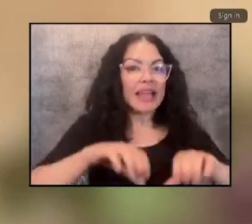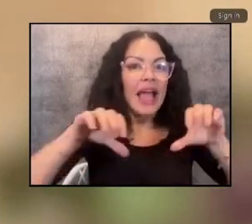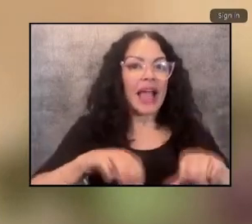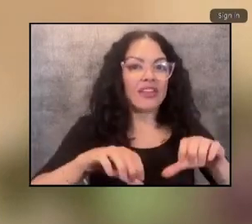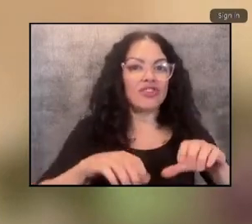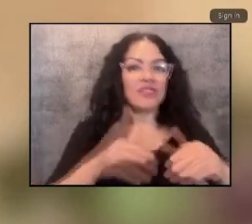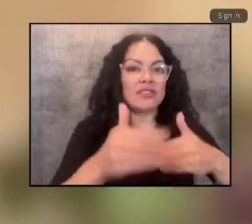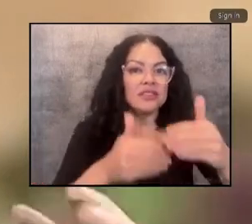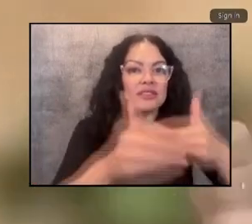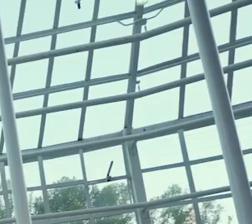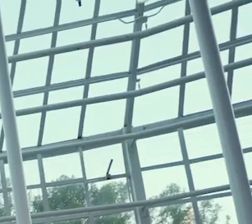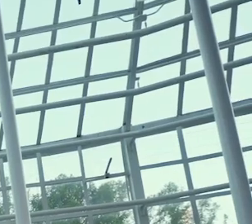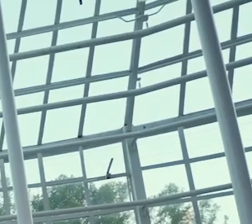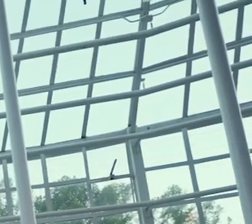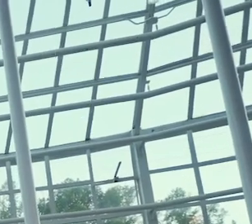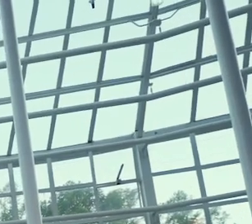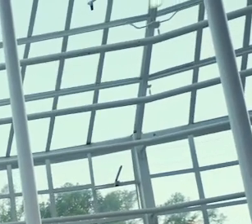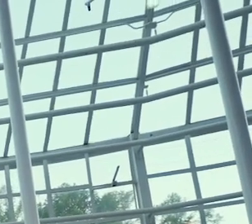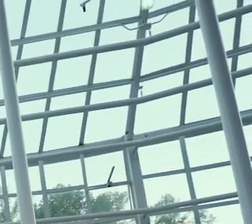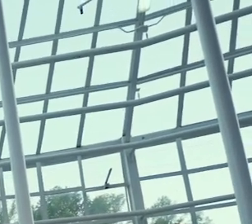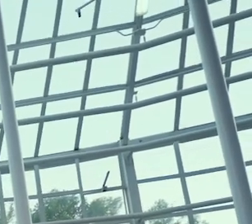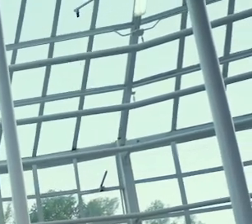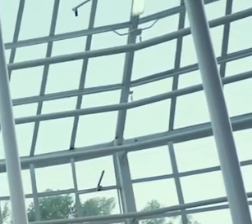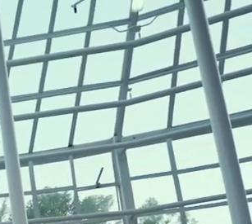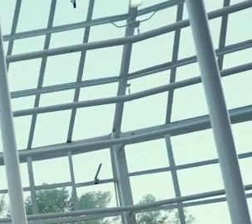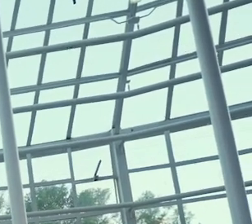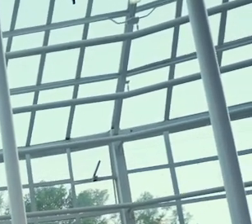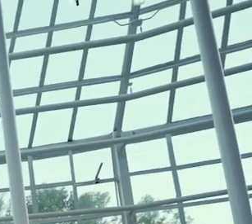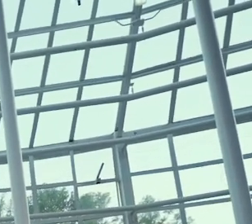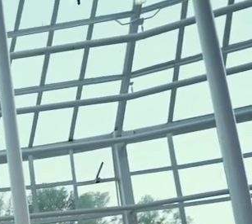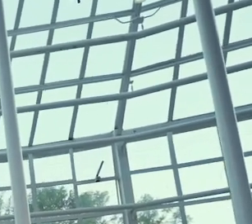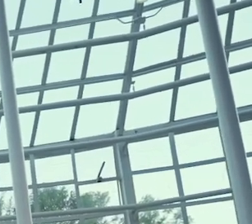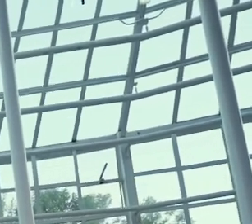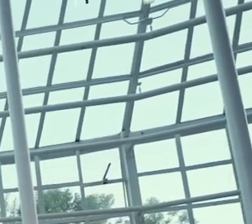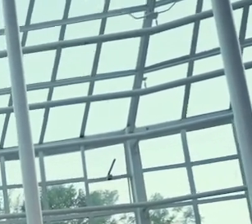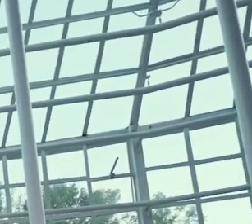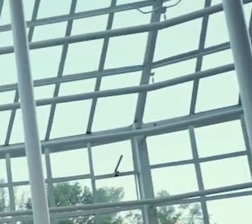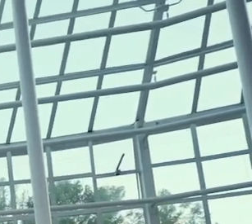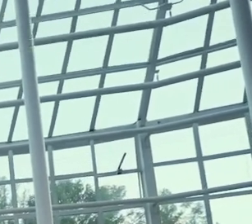so far. I mean, there are advancements in robotics and automobiles in our industry, but I think